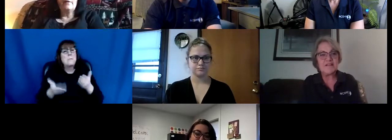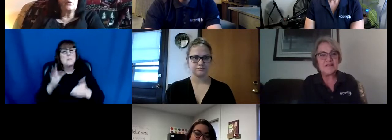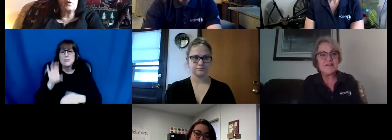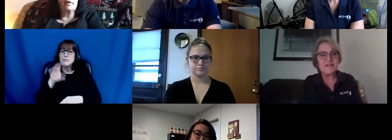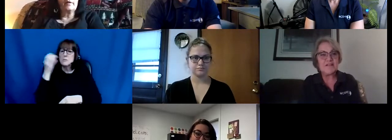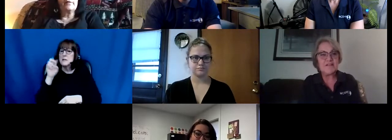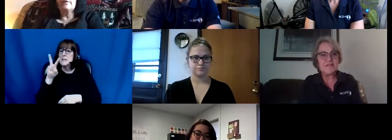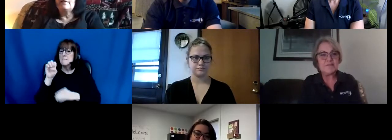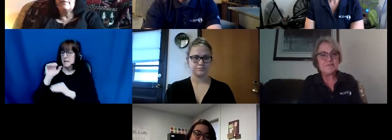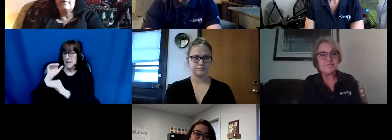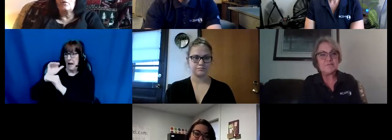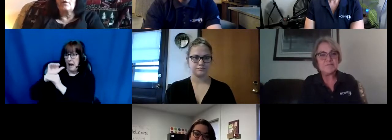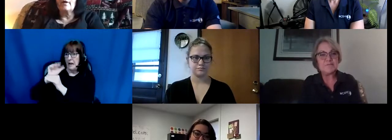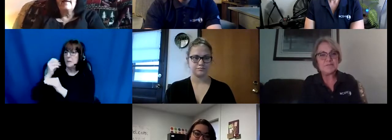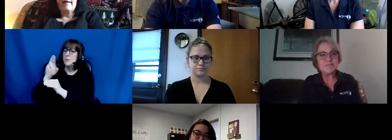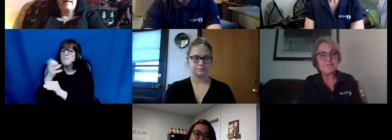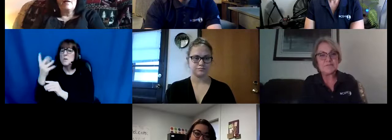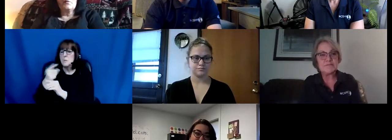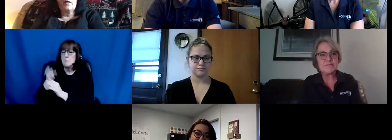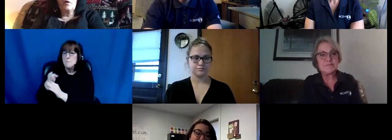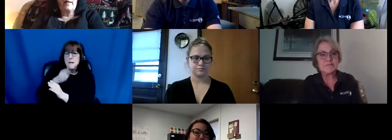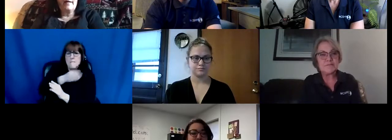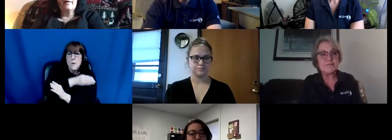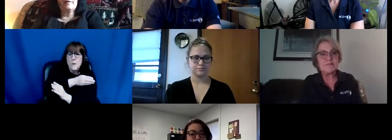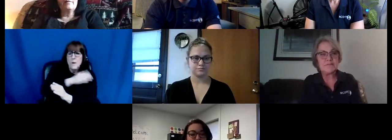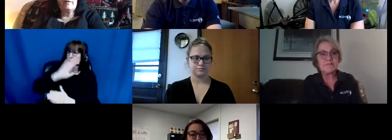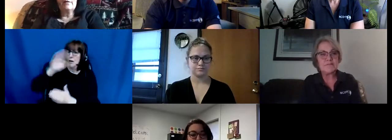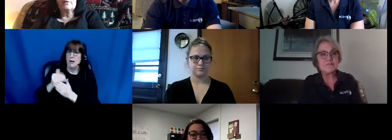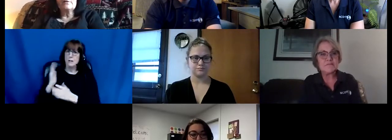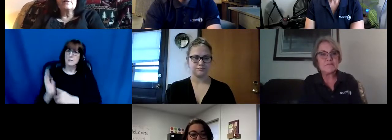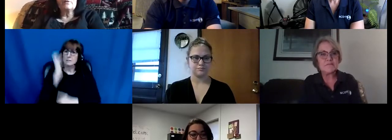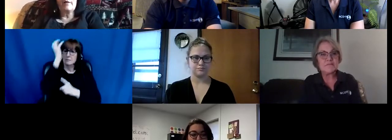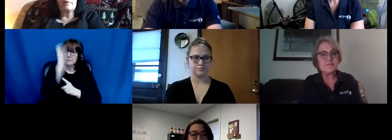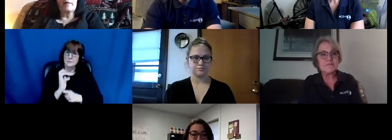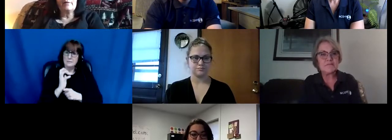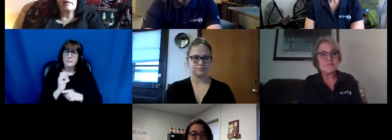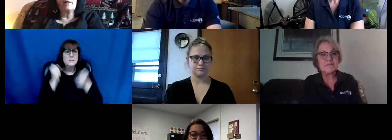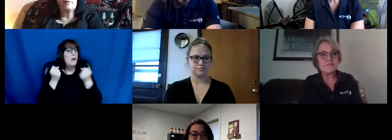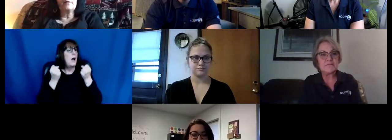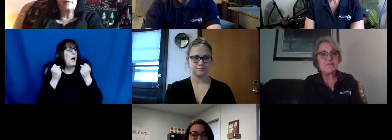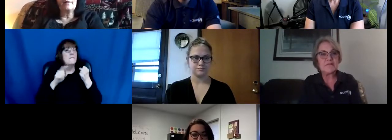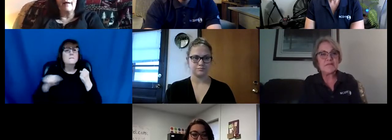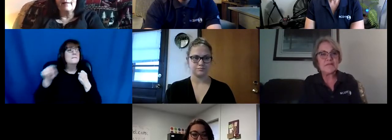or a few days before and we all pile in vehicles and drive around town and look at the lights